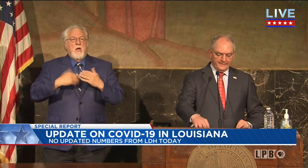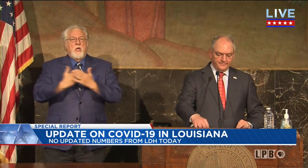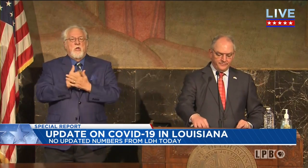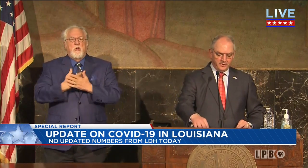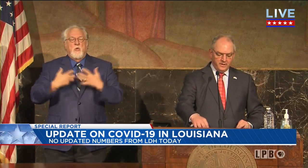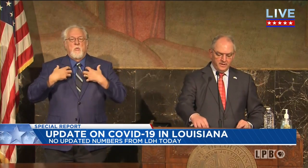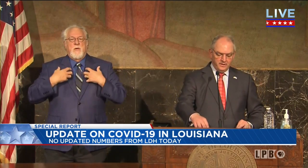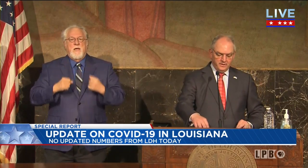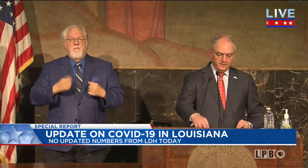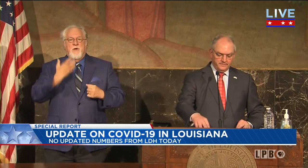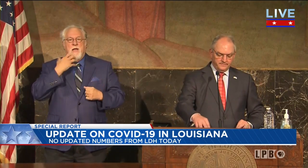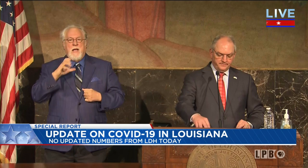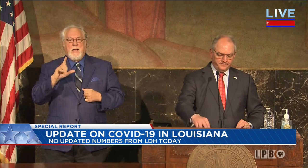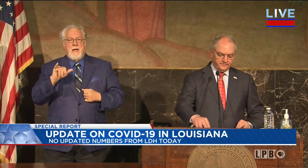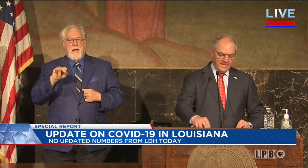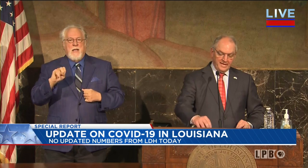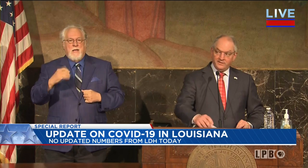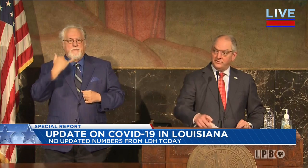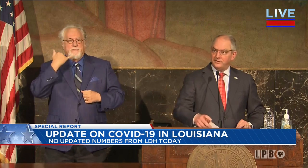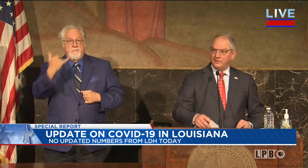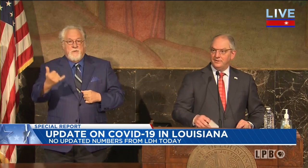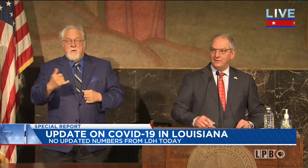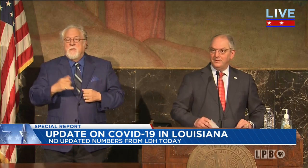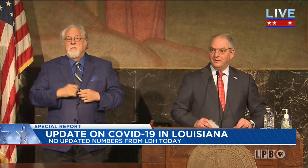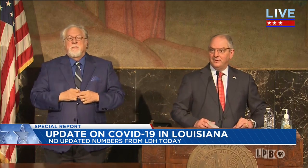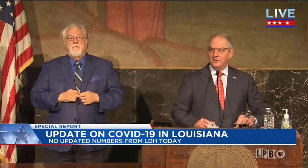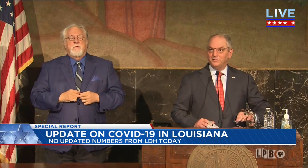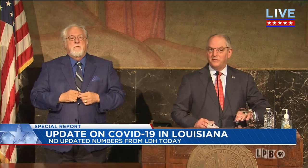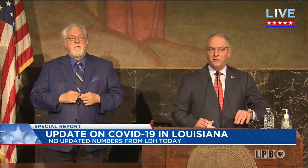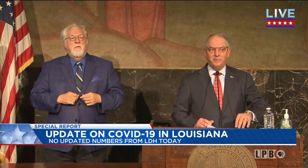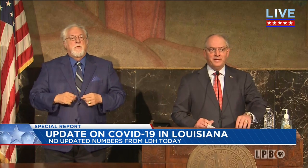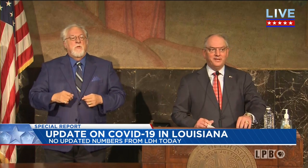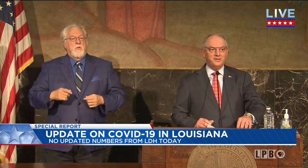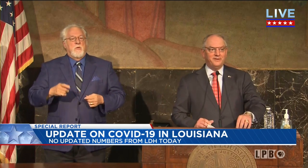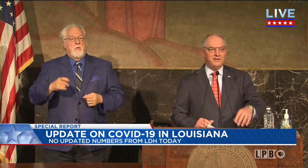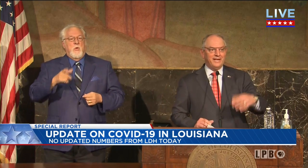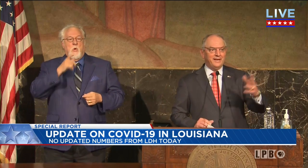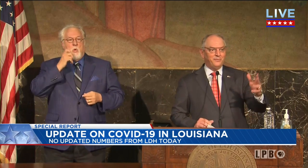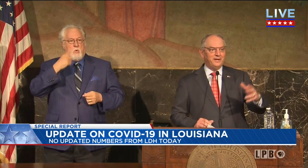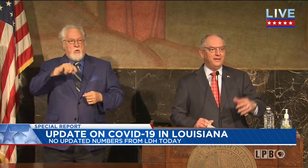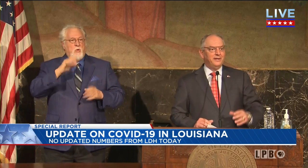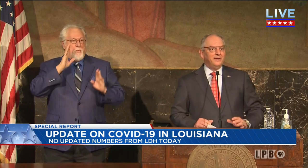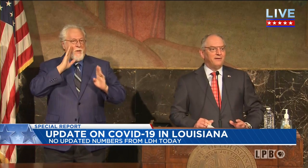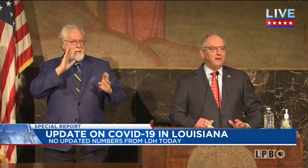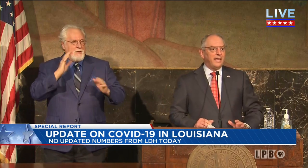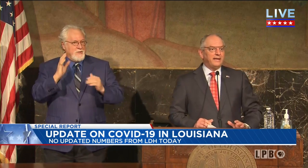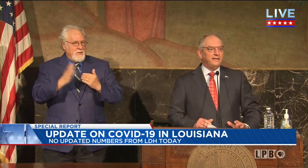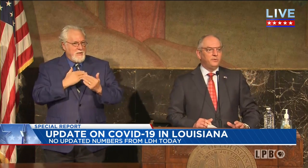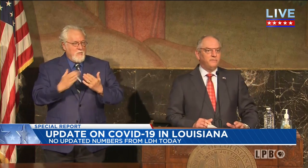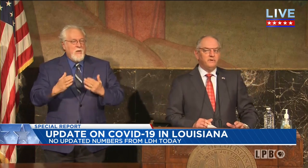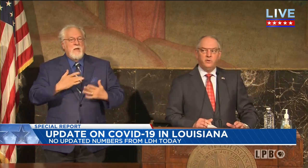WE HAVE KAREN STUBS WHO IS THE OFFICE OF BEHAVIORAL HEALTH. SHE'S GOING TO UPDATE US ON A